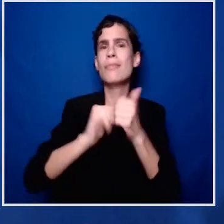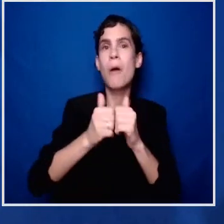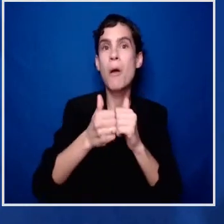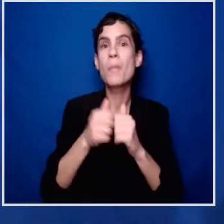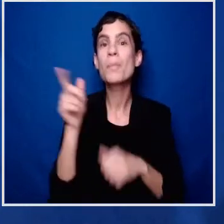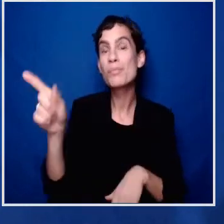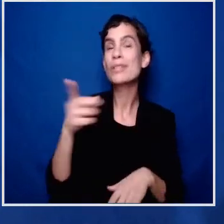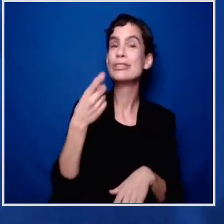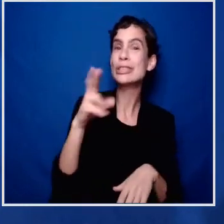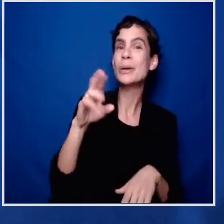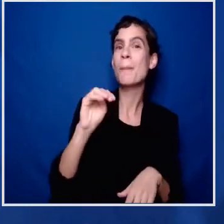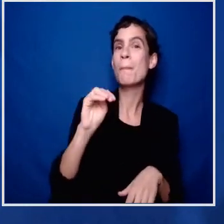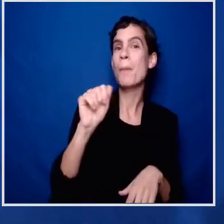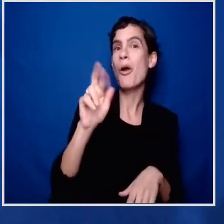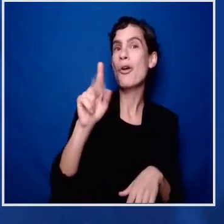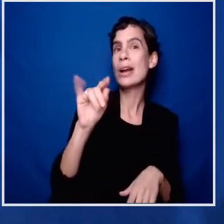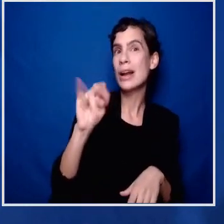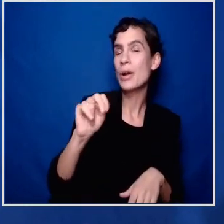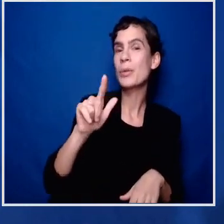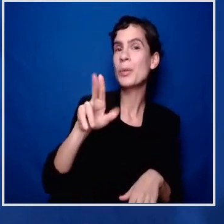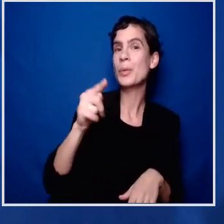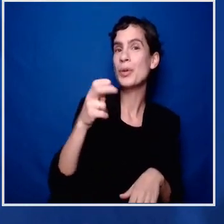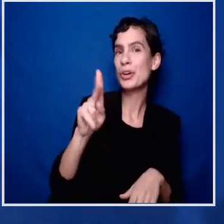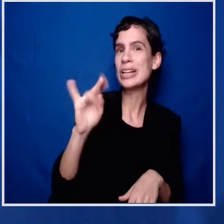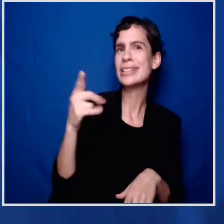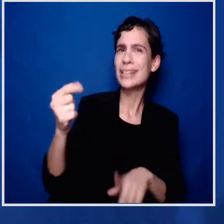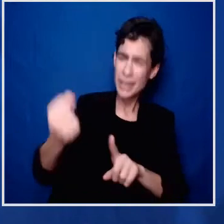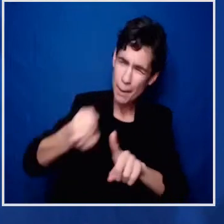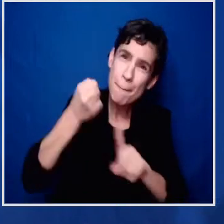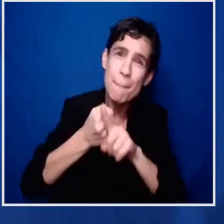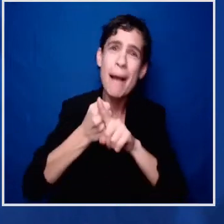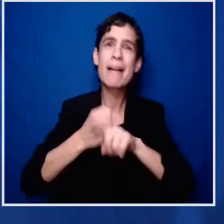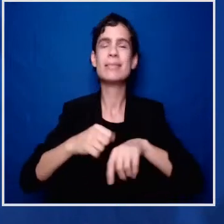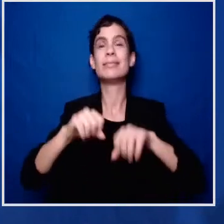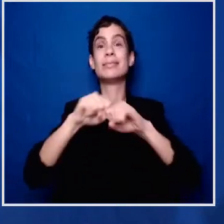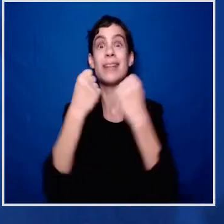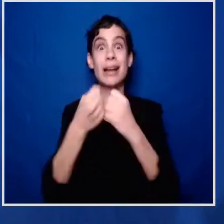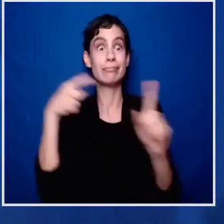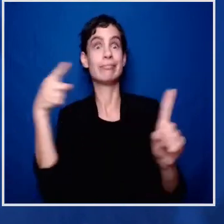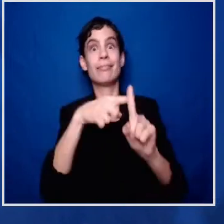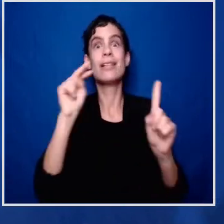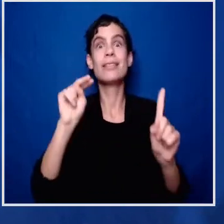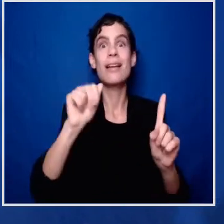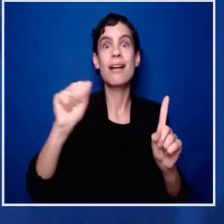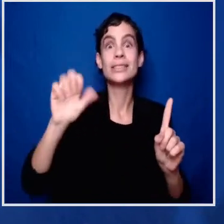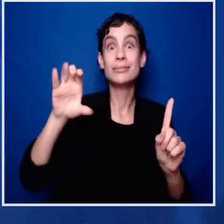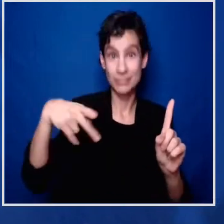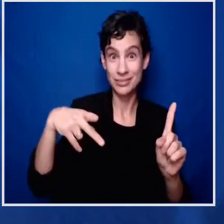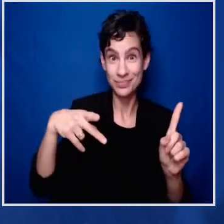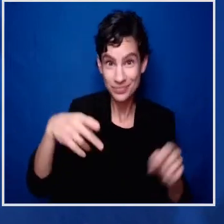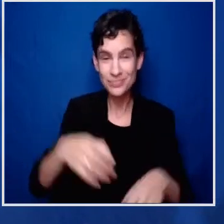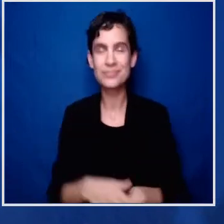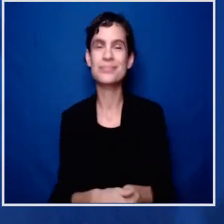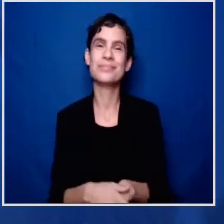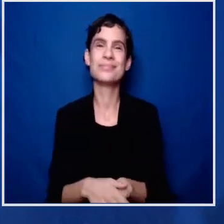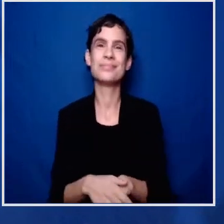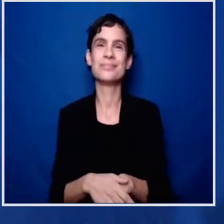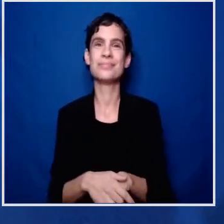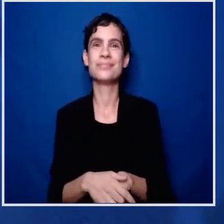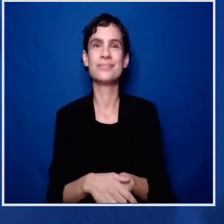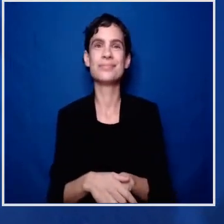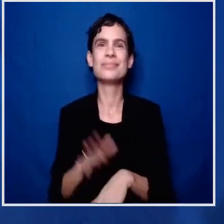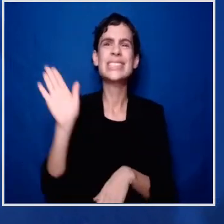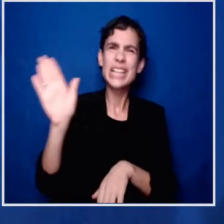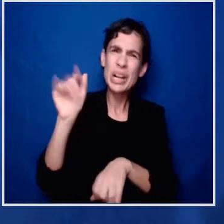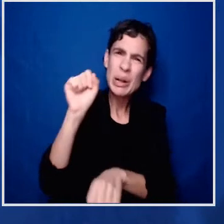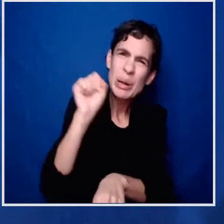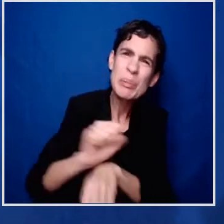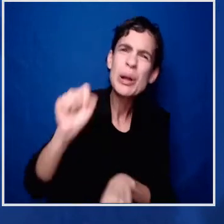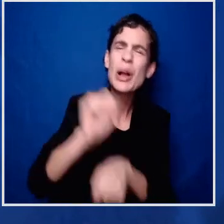WE DO SHARE SOME OF HOW DR.